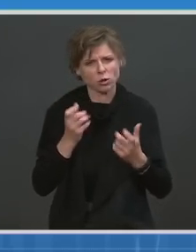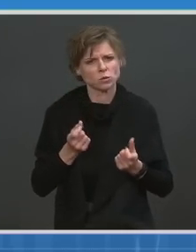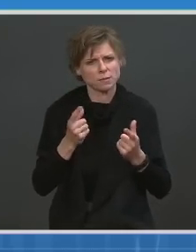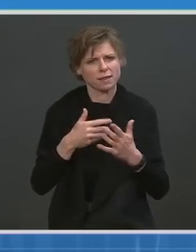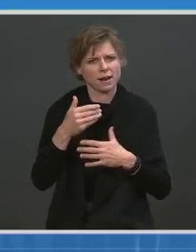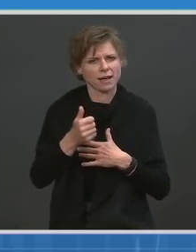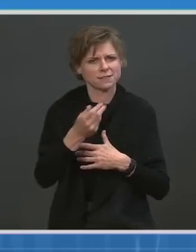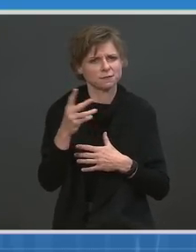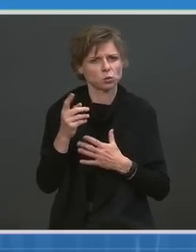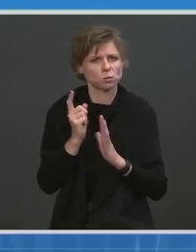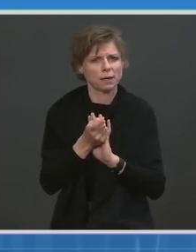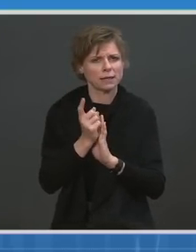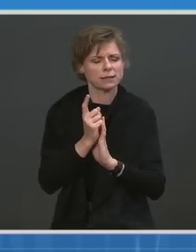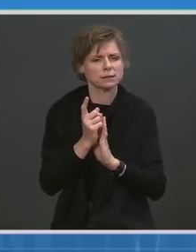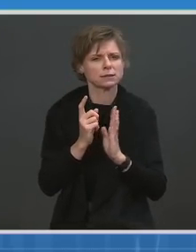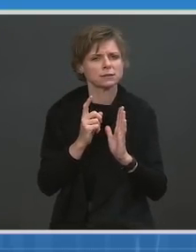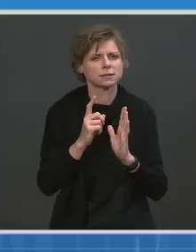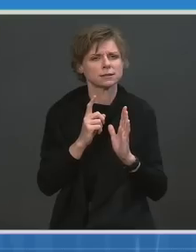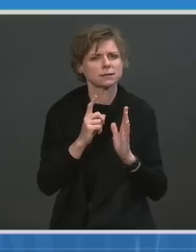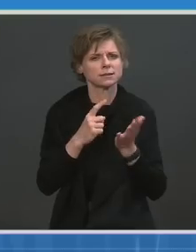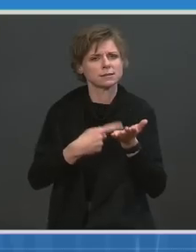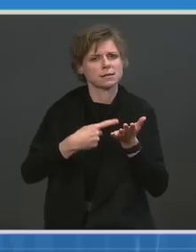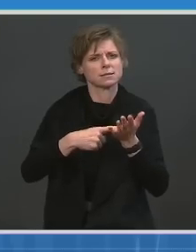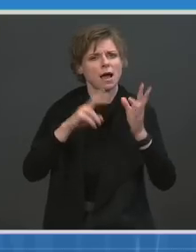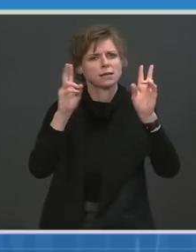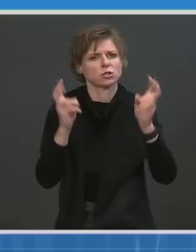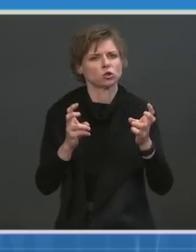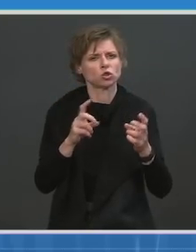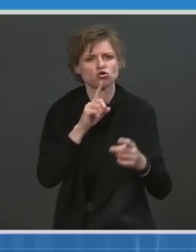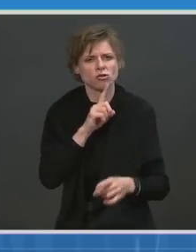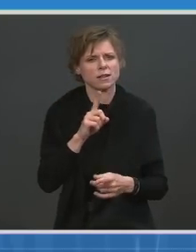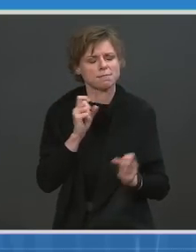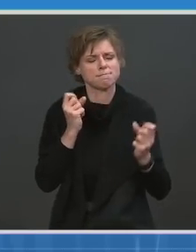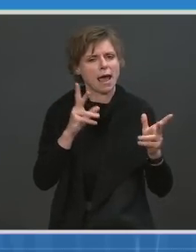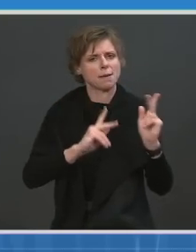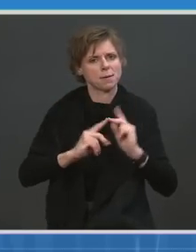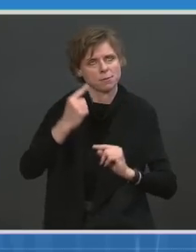in addressing an issue which is on the forefront of the minds of many people,